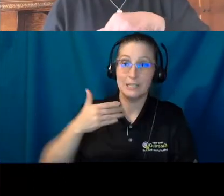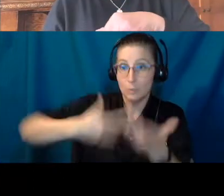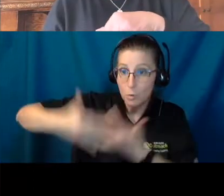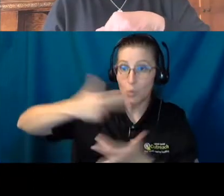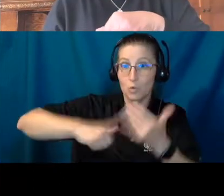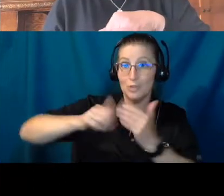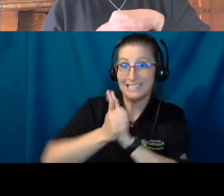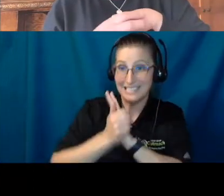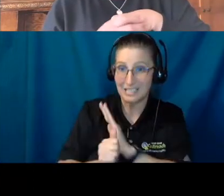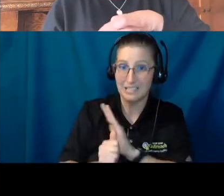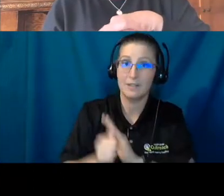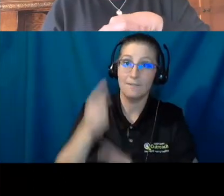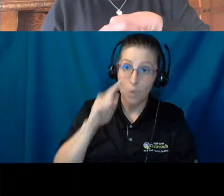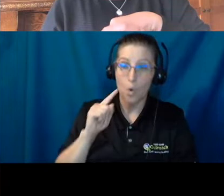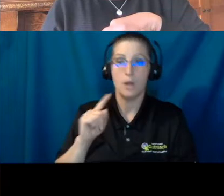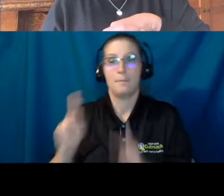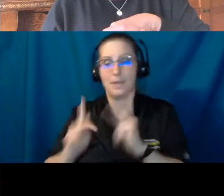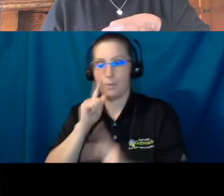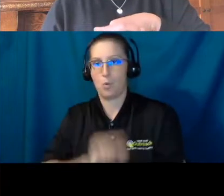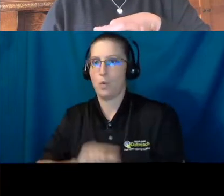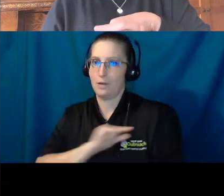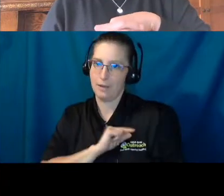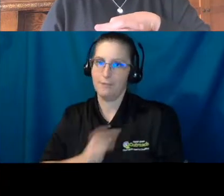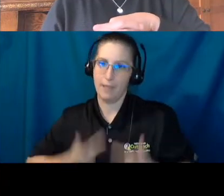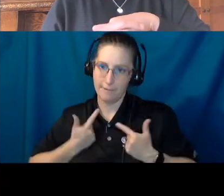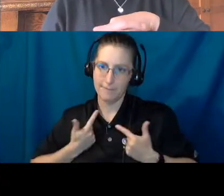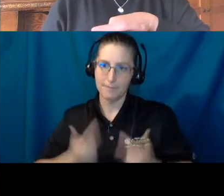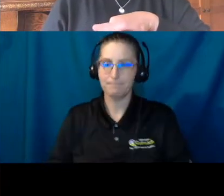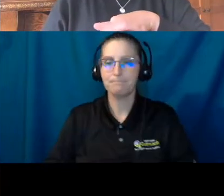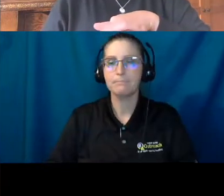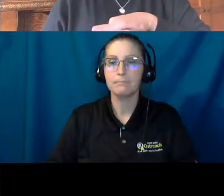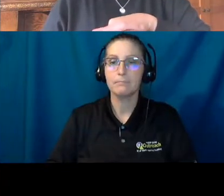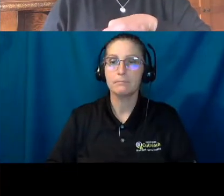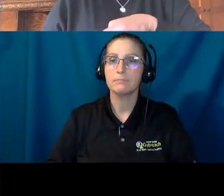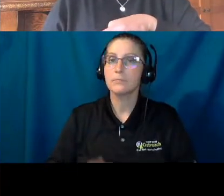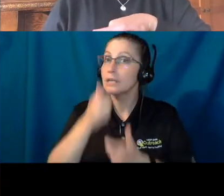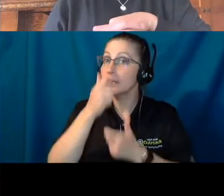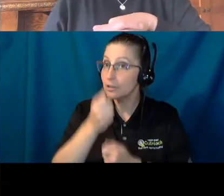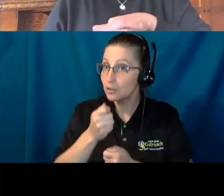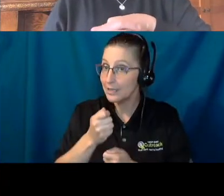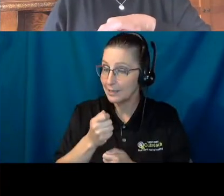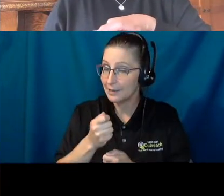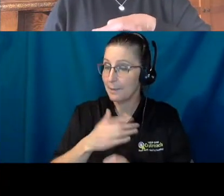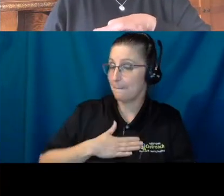really are to the quality of life for someone so but what's interesting, I think, and so